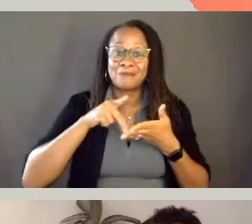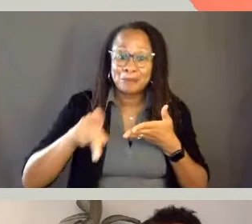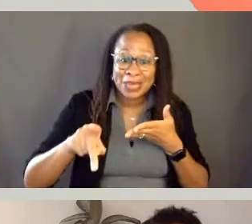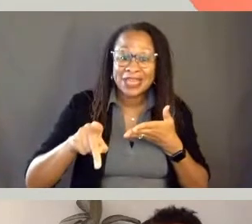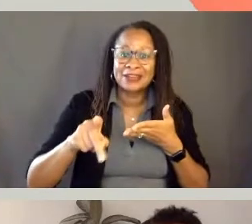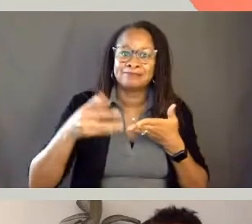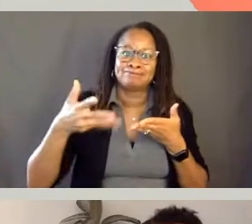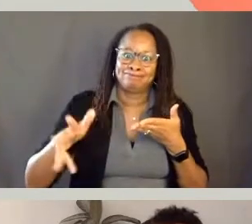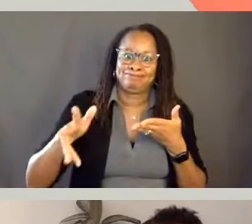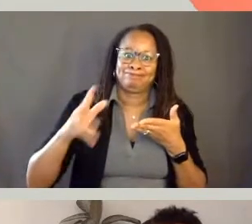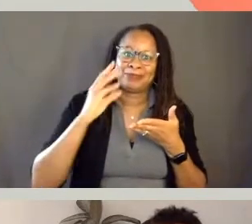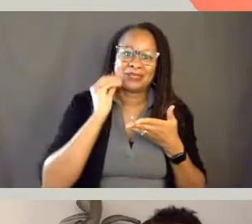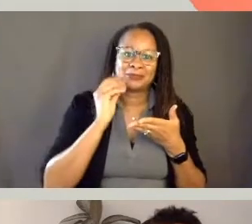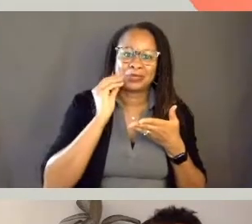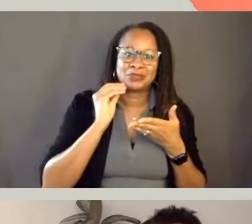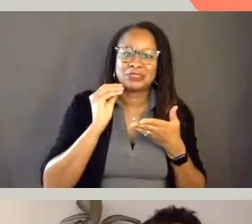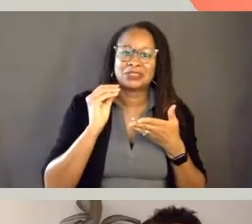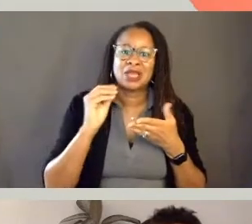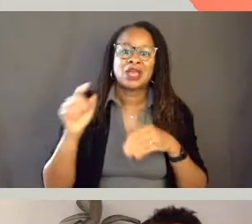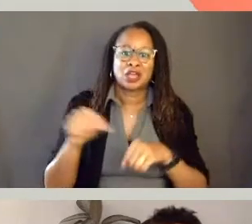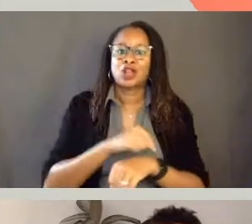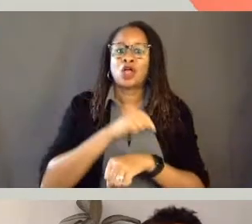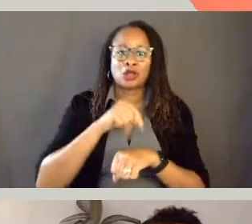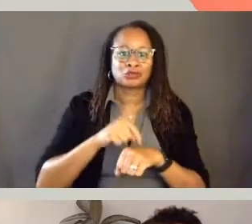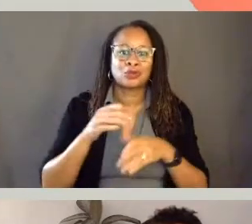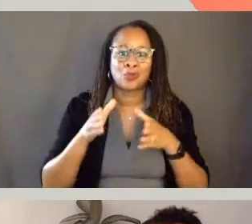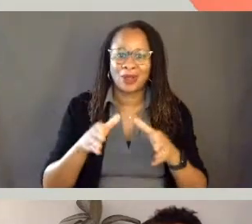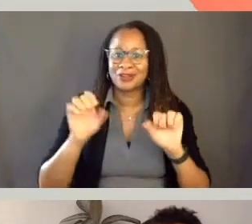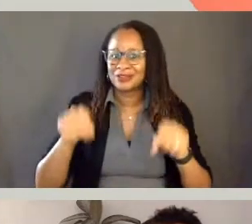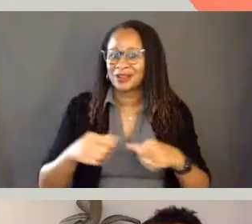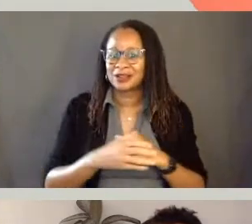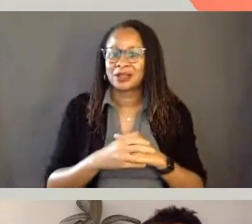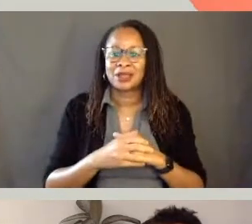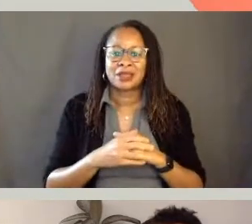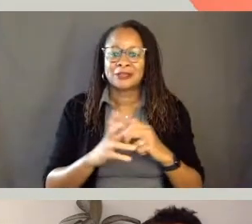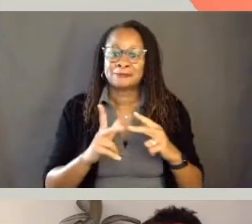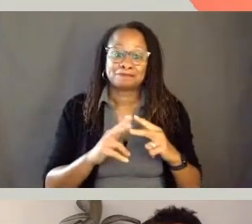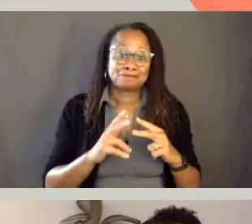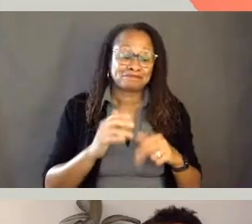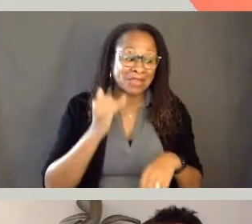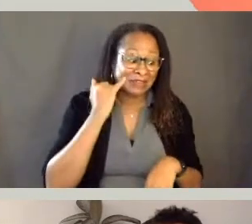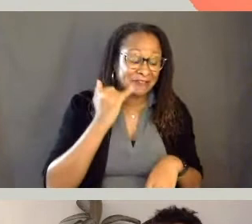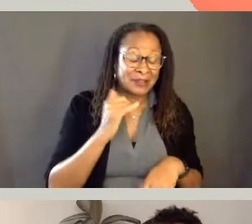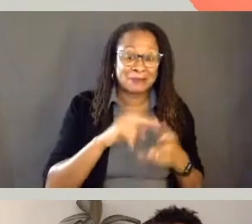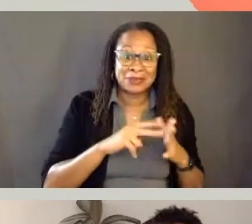in a long-term way. And so even if that means for you as a mentor